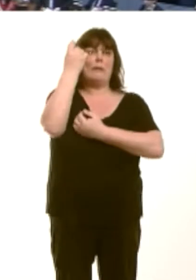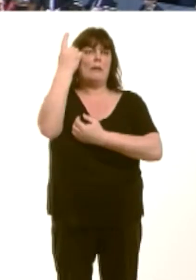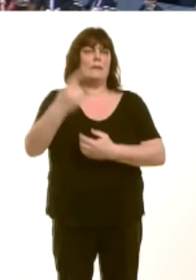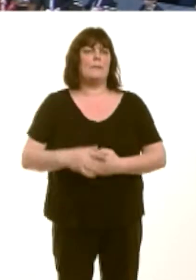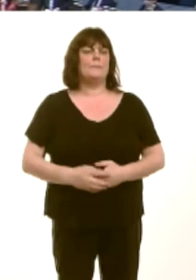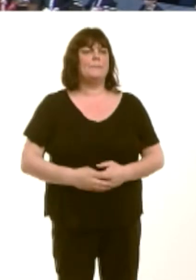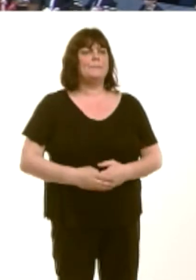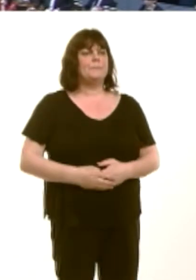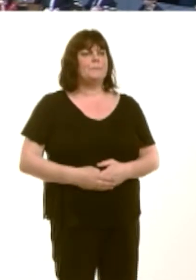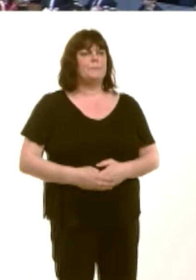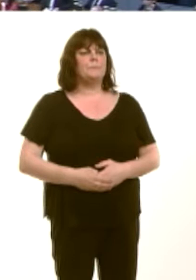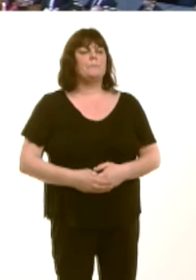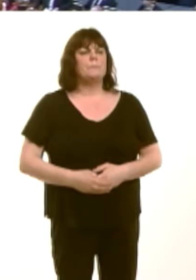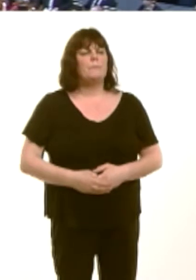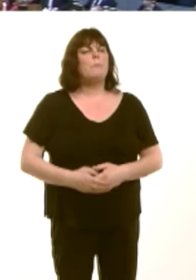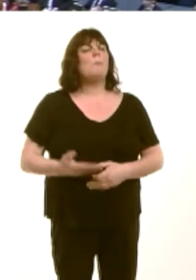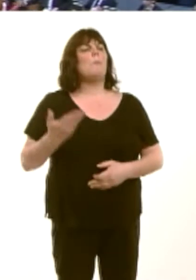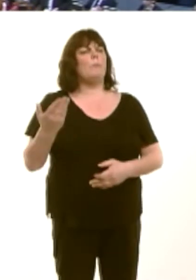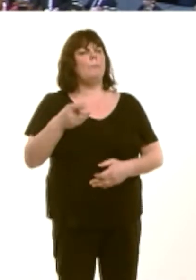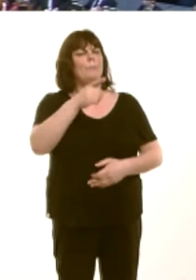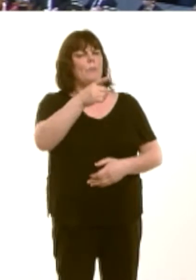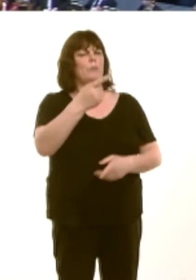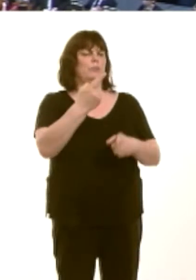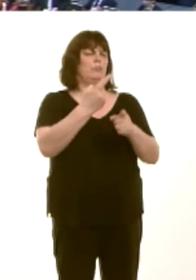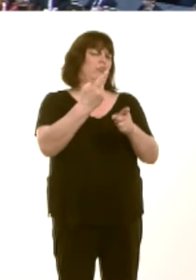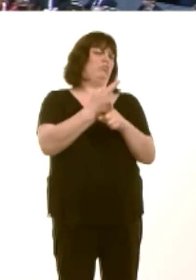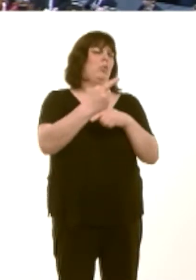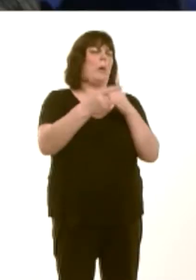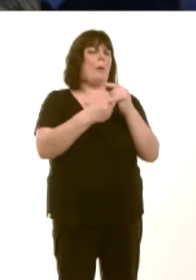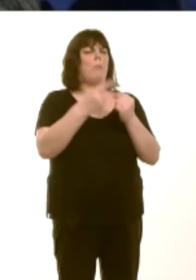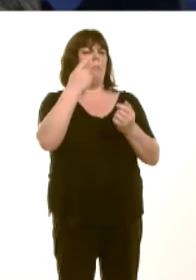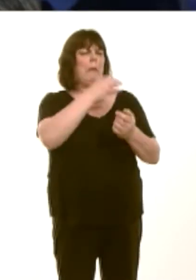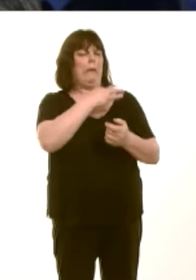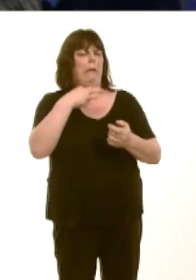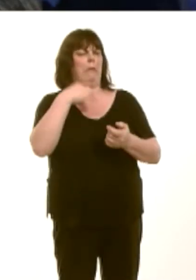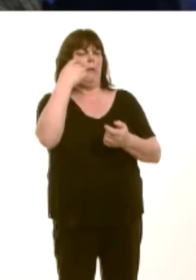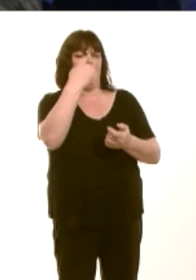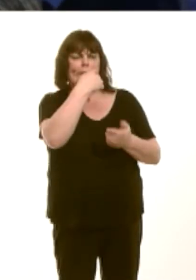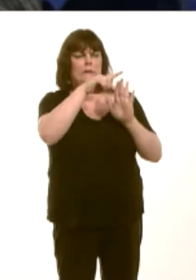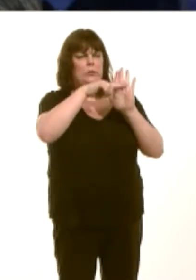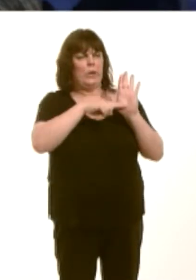Llyr Gruffydd: You regularly refer to the need for clinical evidence as a basis for decisions and, of course, that is entirely reasonable.